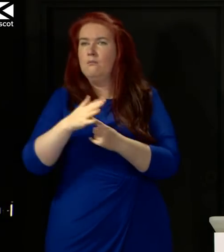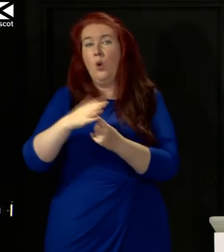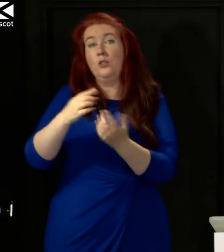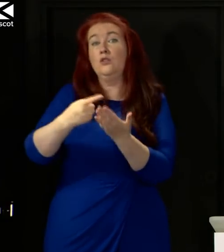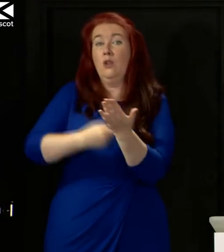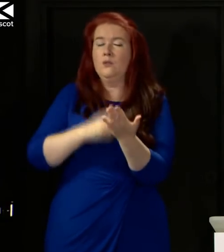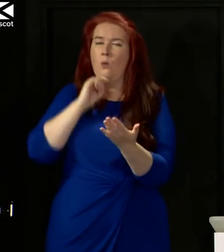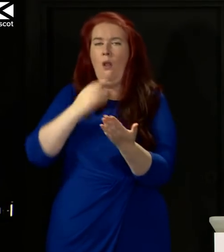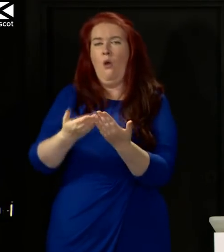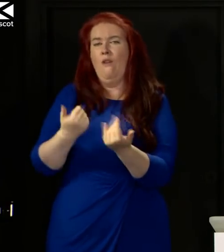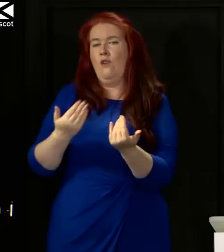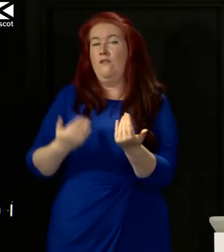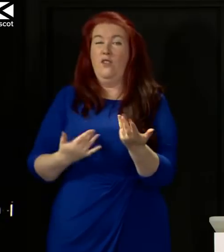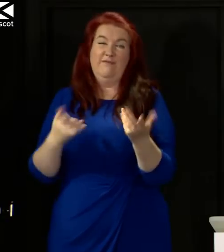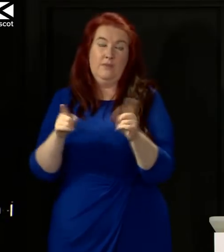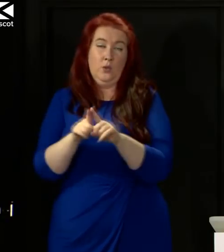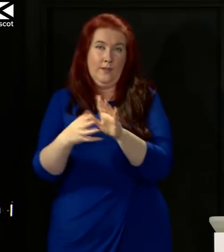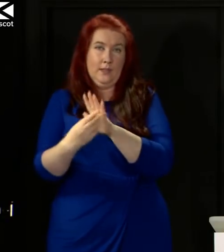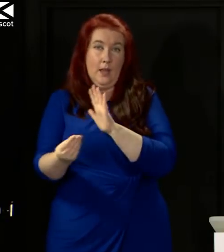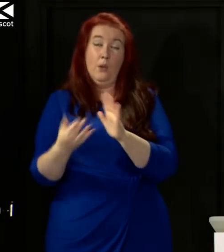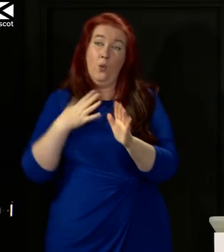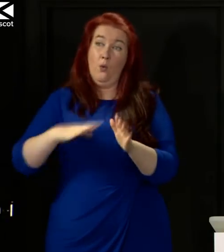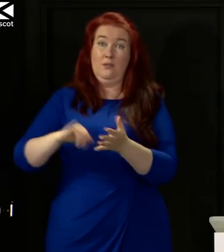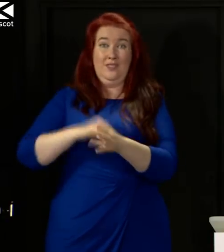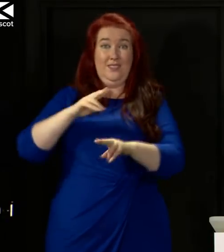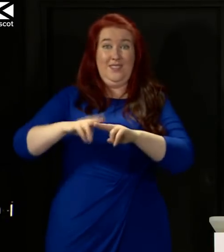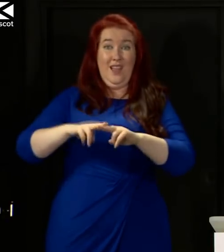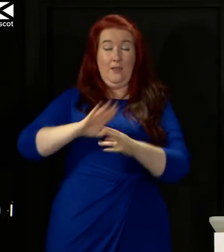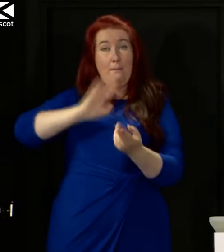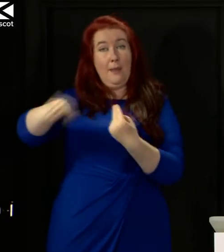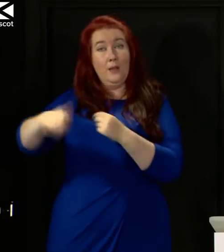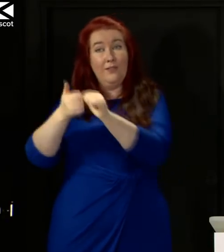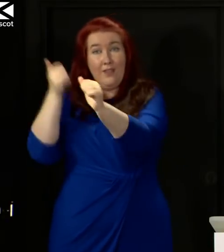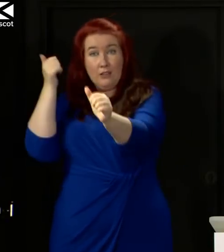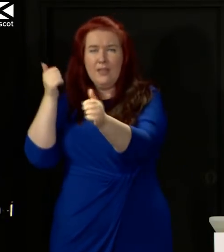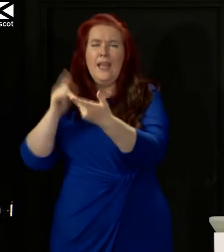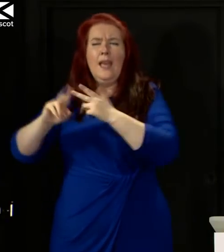so that for example workers can return to factories - with strict hygiene and physical